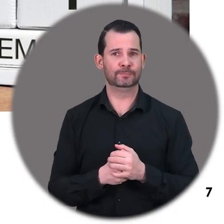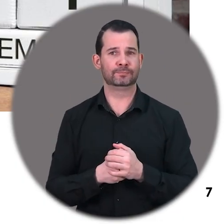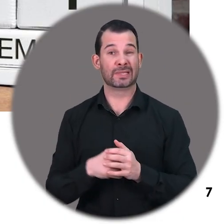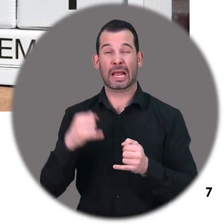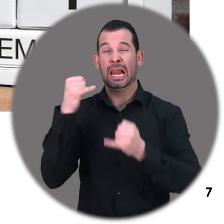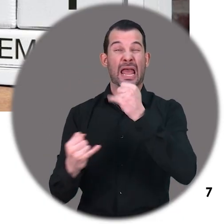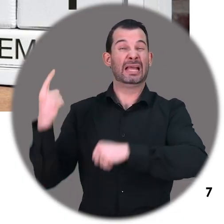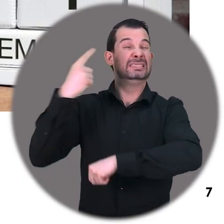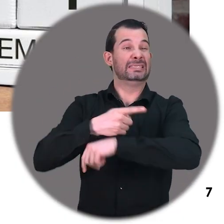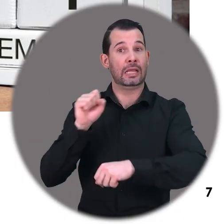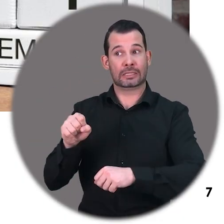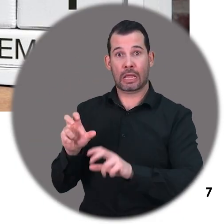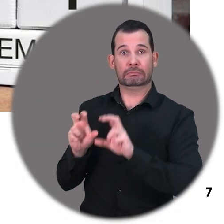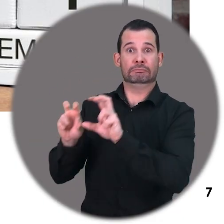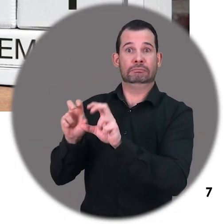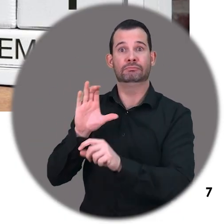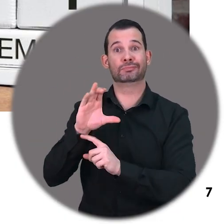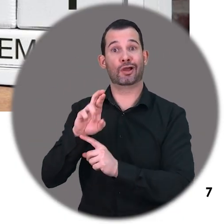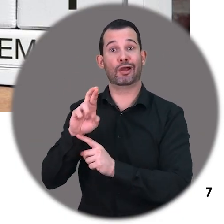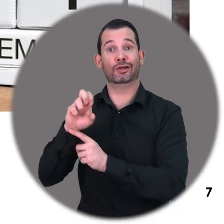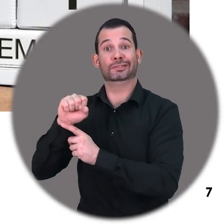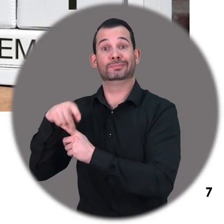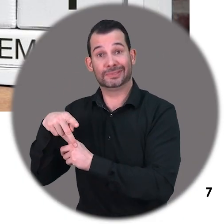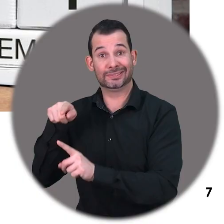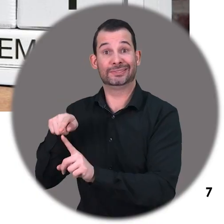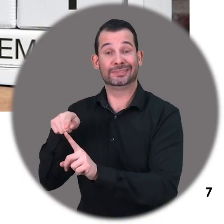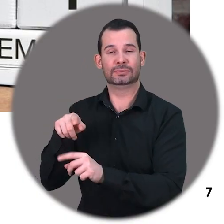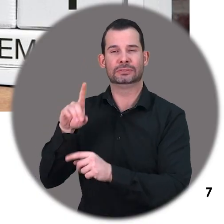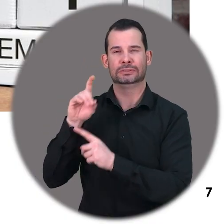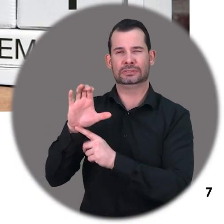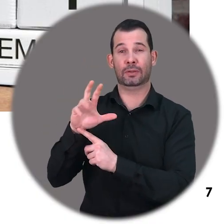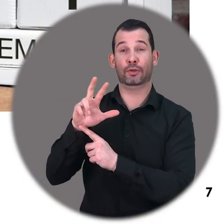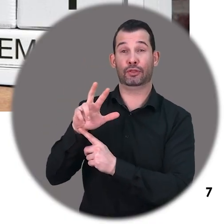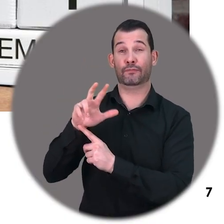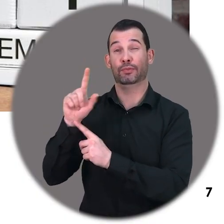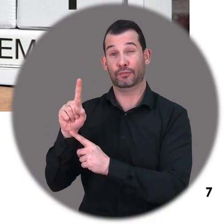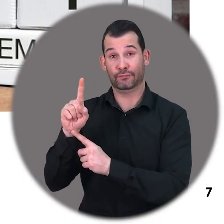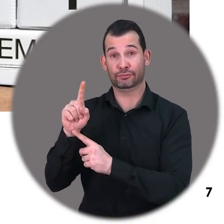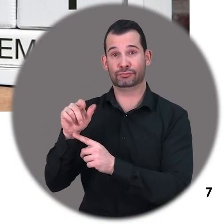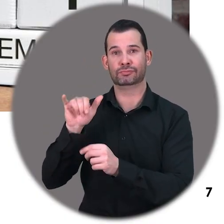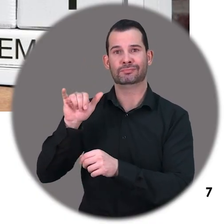The last day that you can contribute to your RRSP is December 31